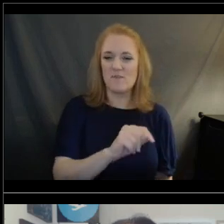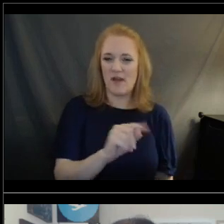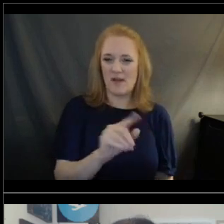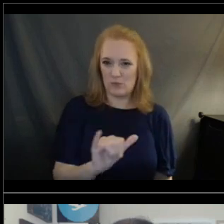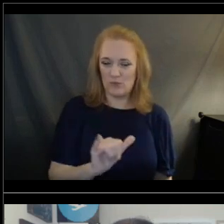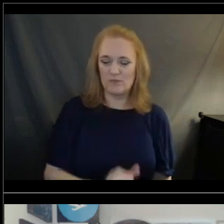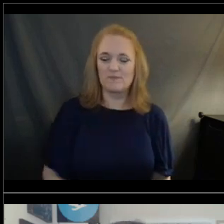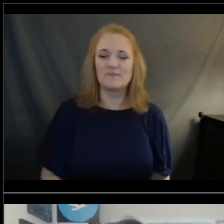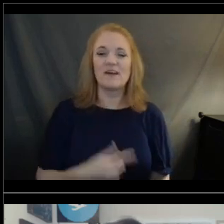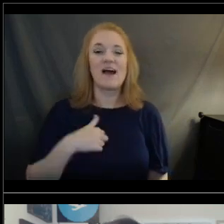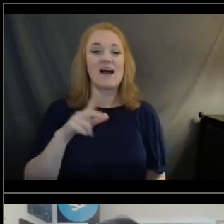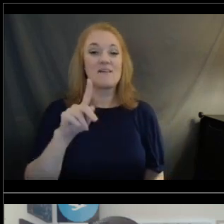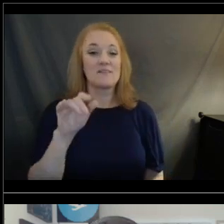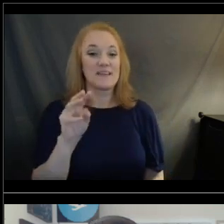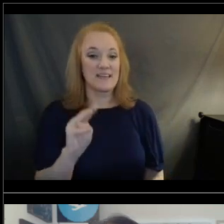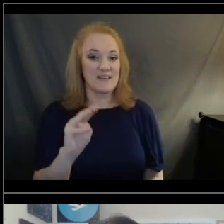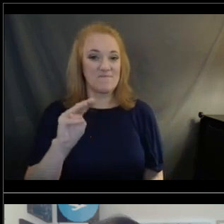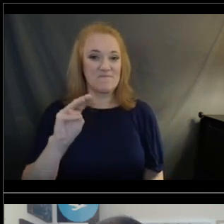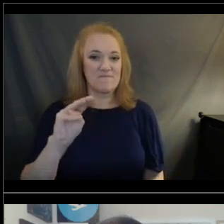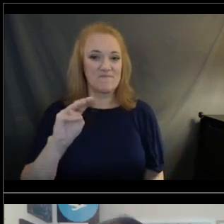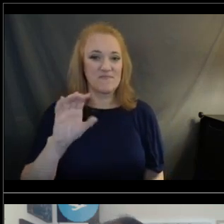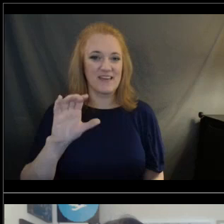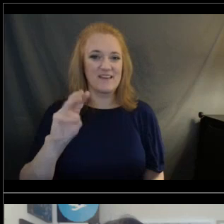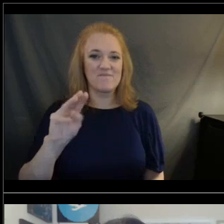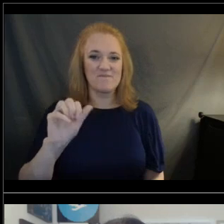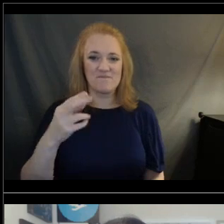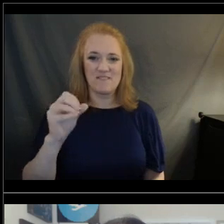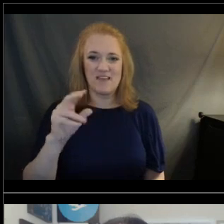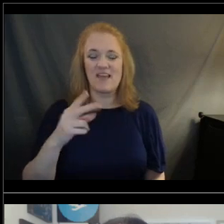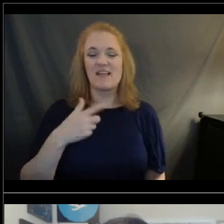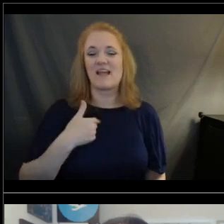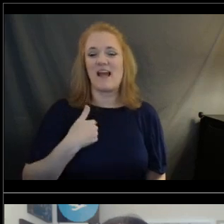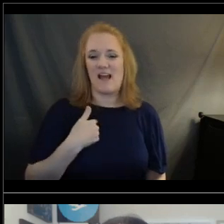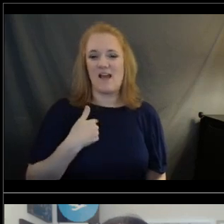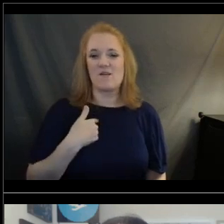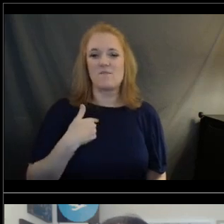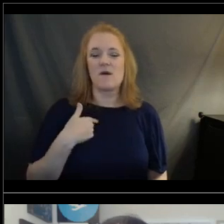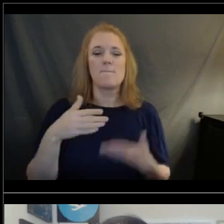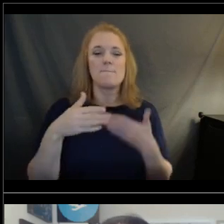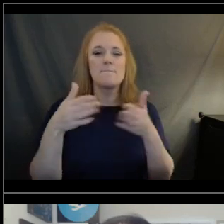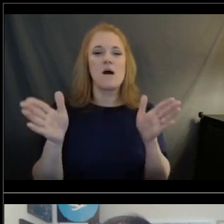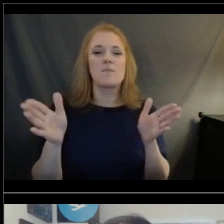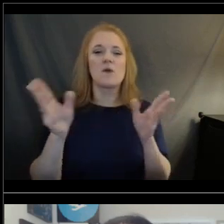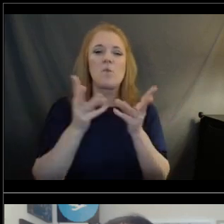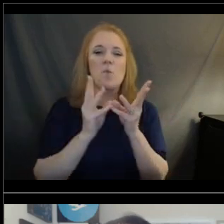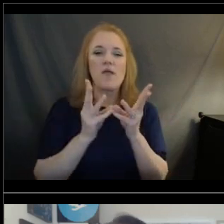I'm Kim McMahon, already said I'm the Public Weather Services Program Manager